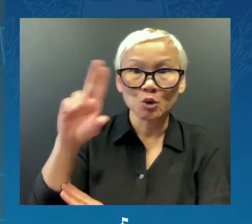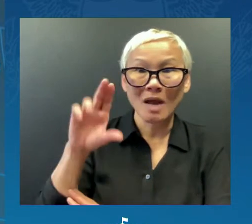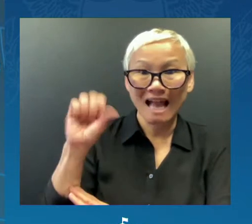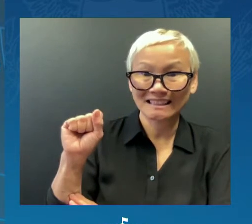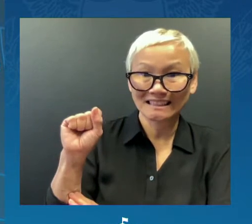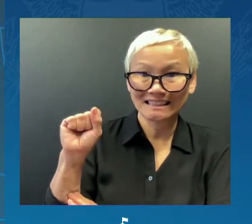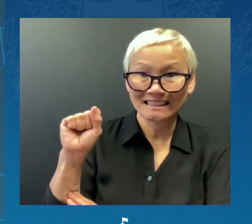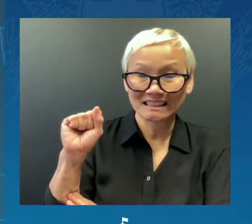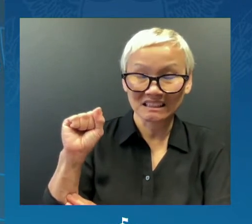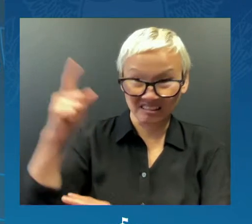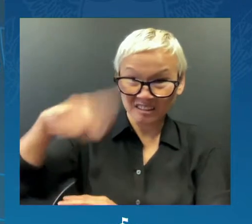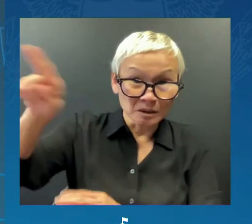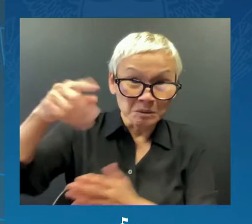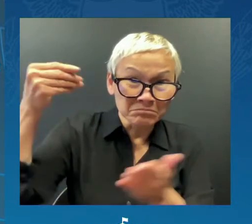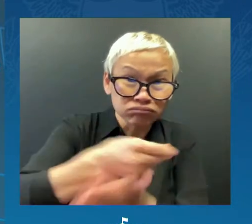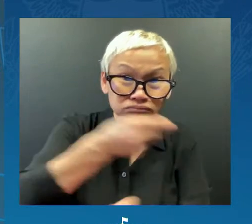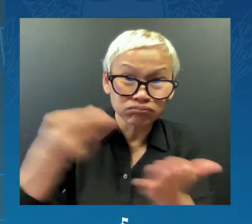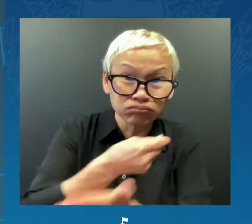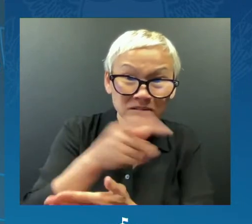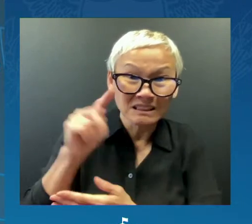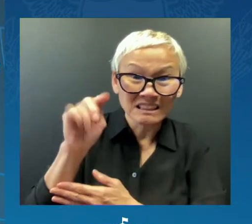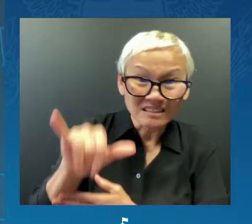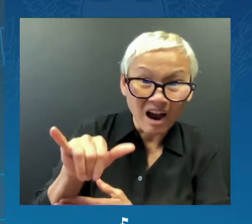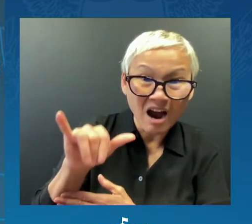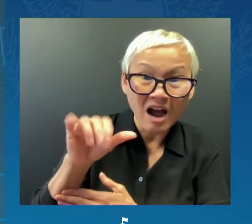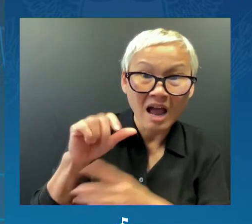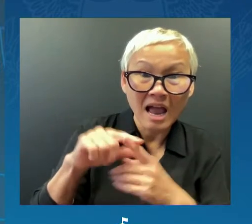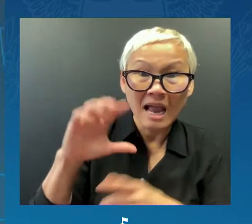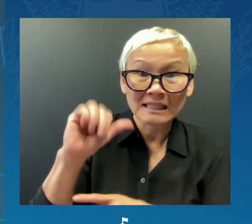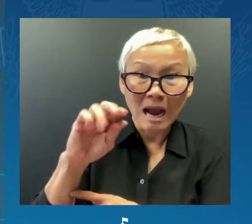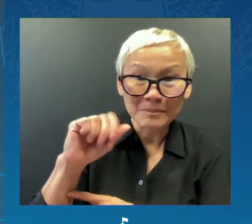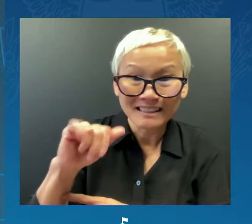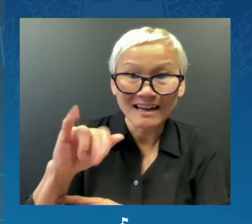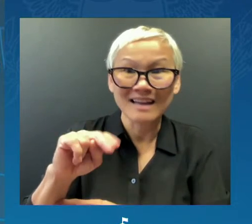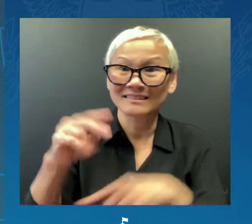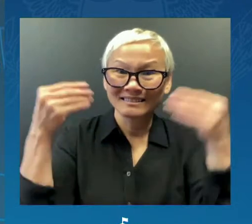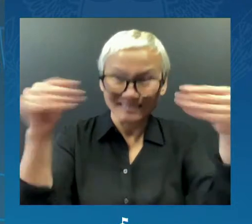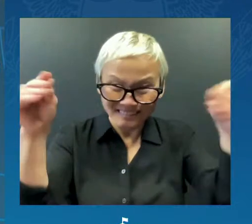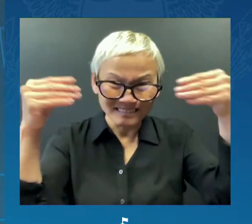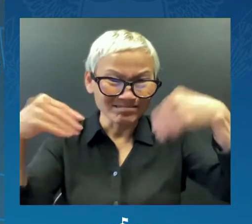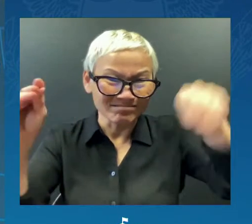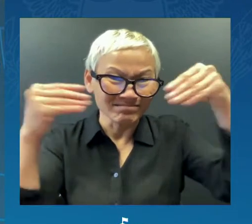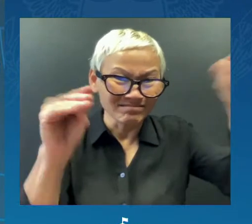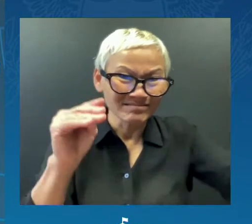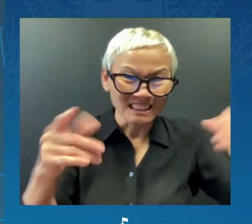And she continues to provide vocational training to women in rural communities.